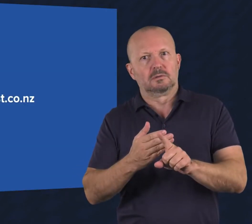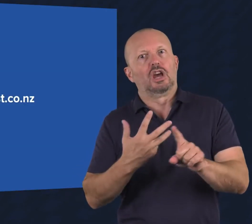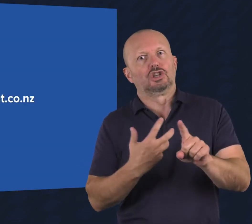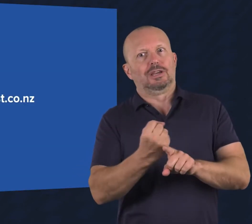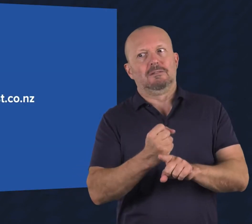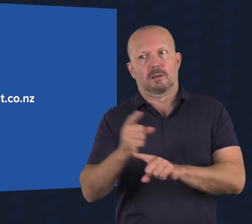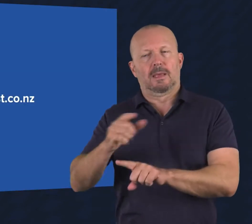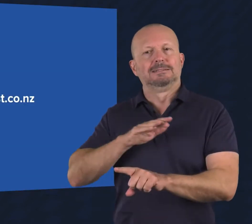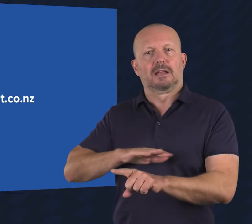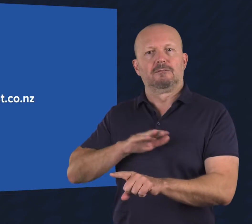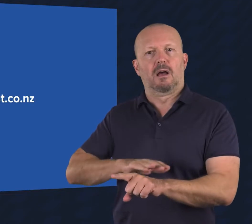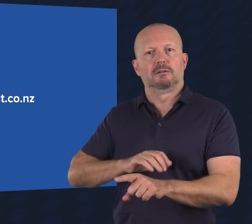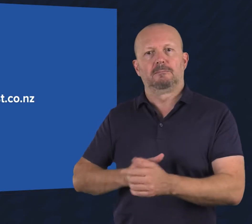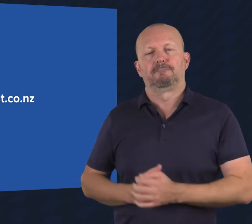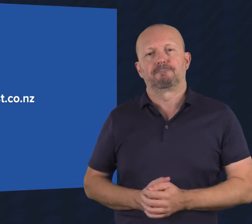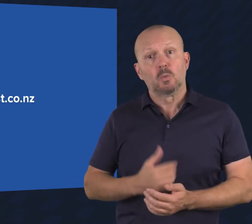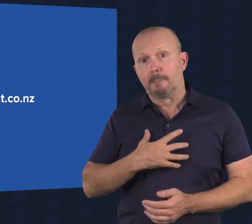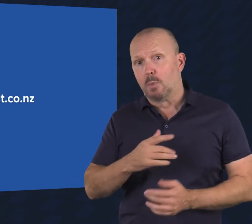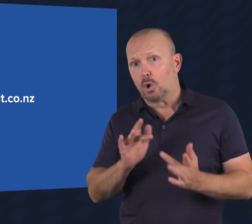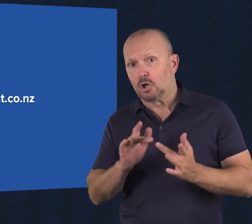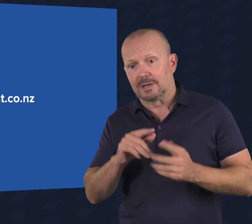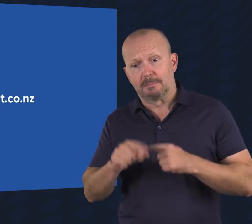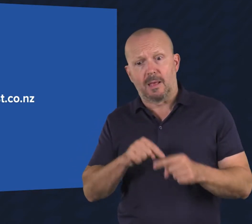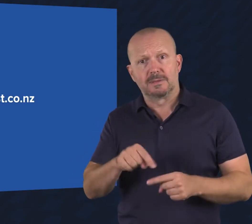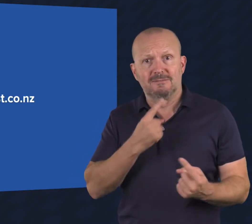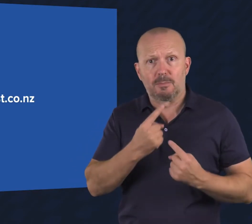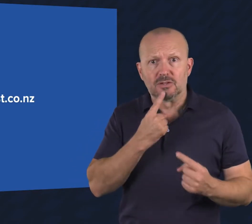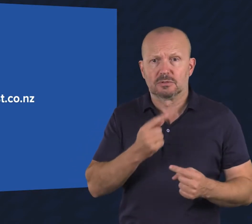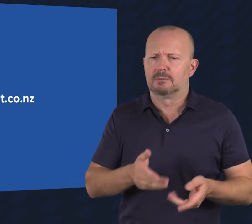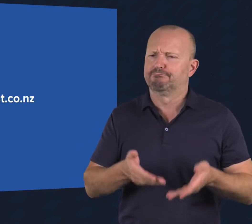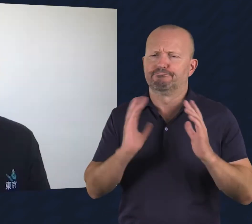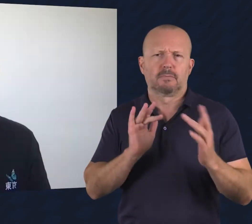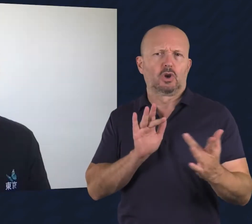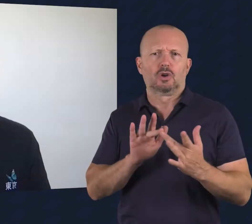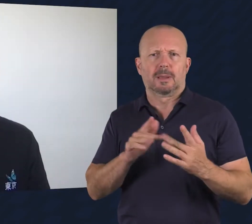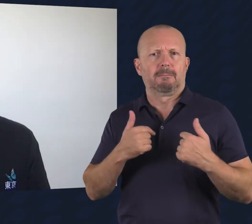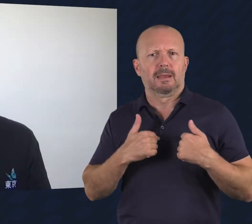on this project or learn more about us, please feel free to reach out. I'd love to answer any questions you guys may have.